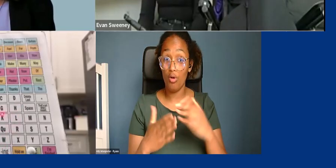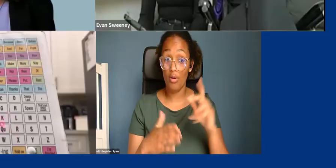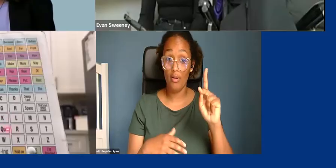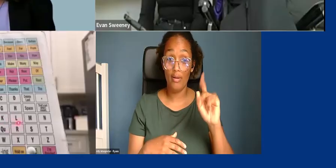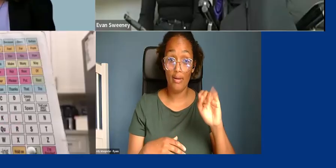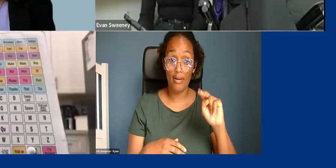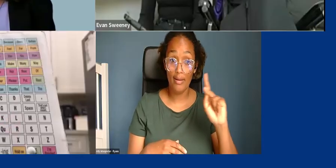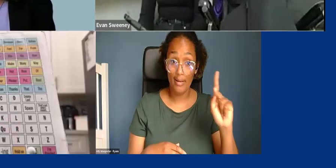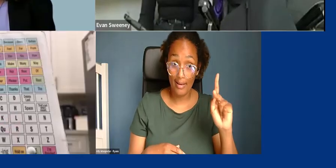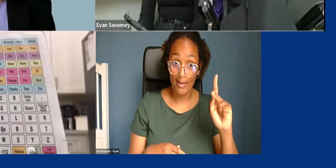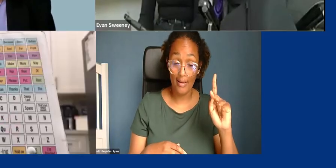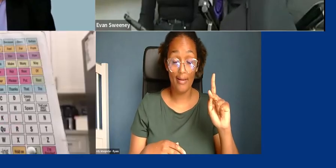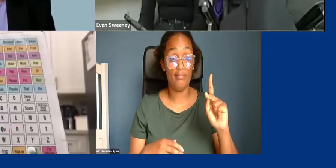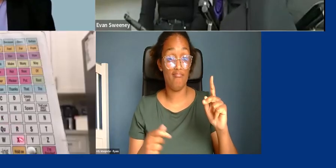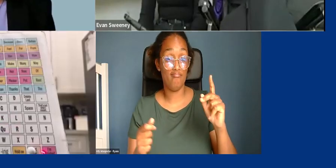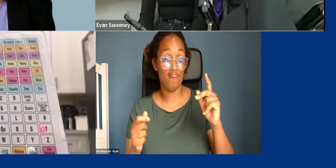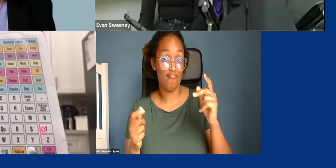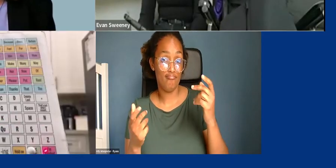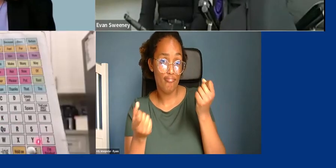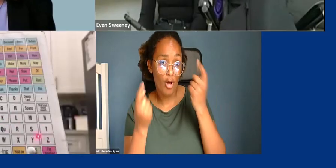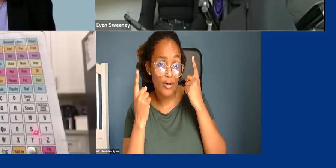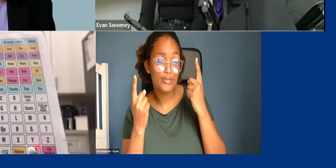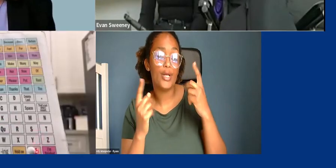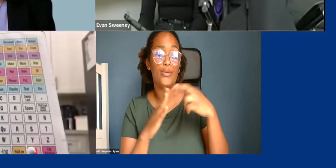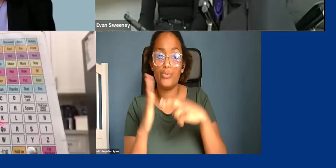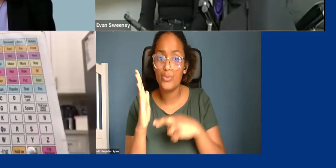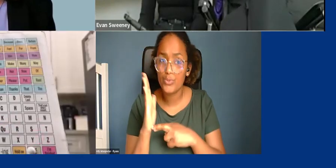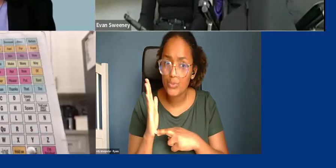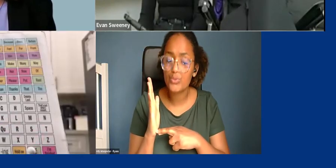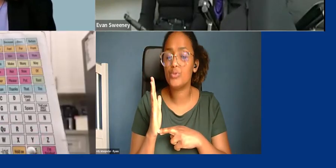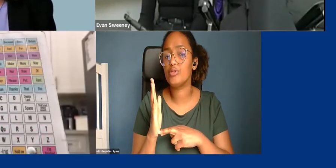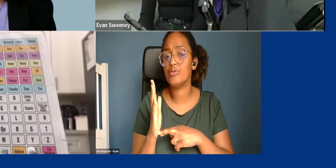K. E. Is kink.